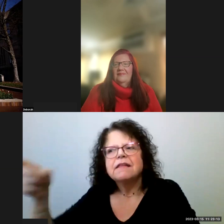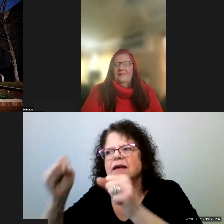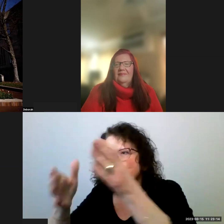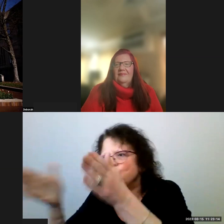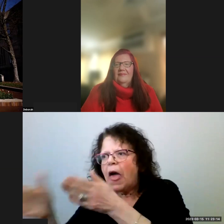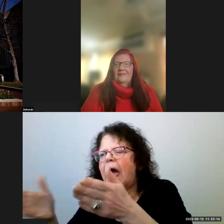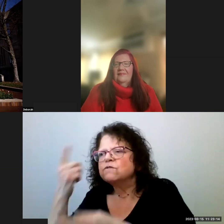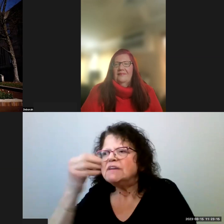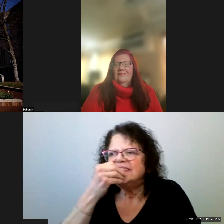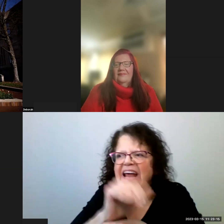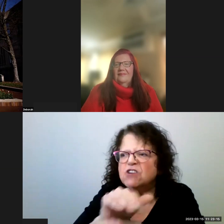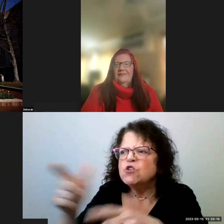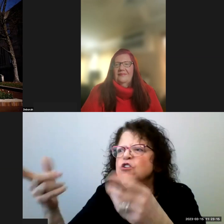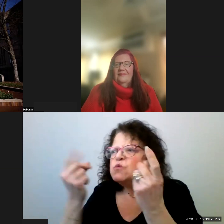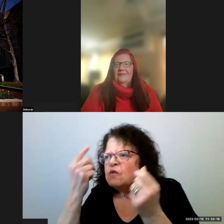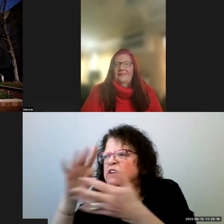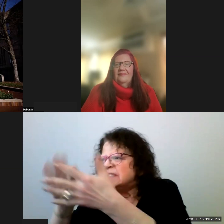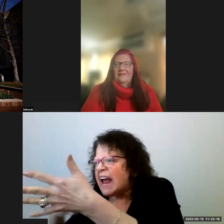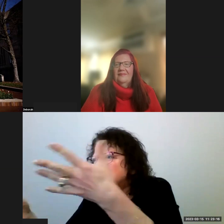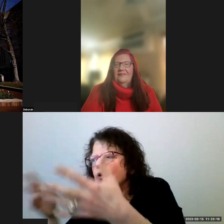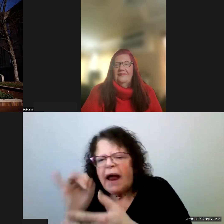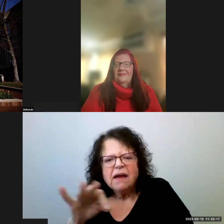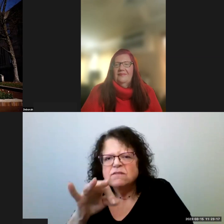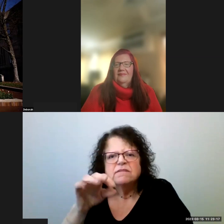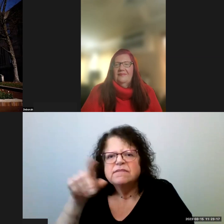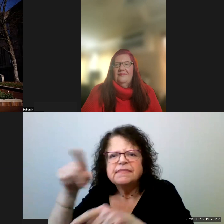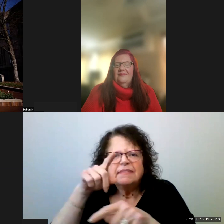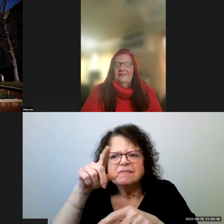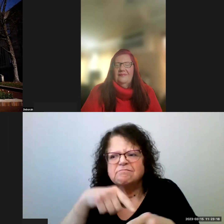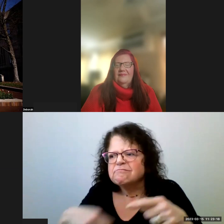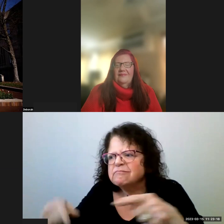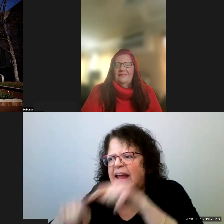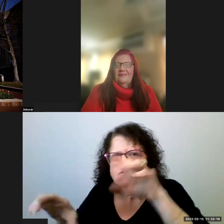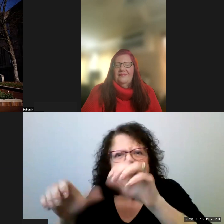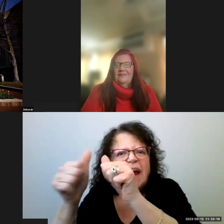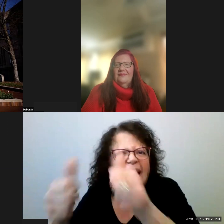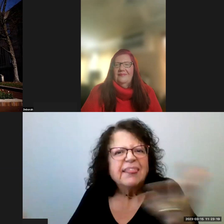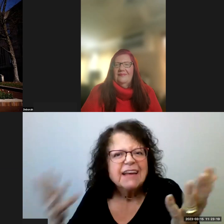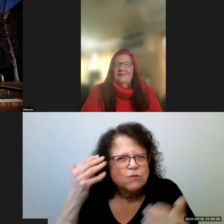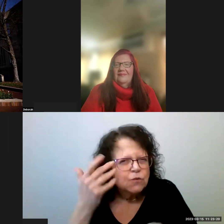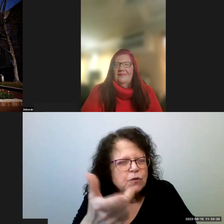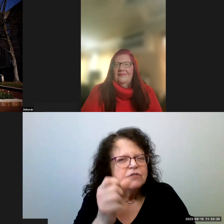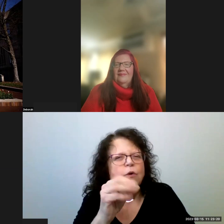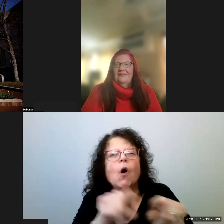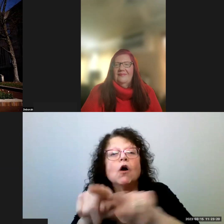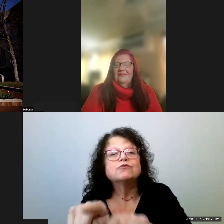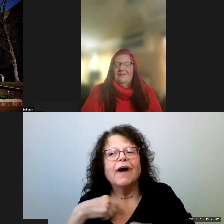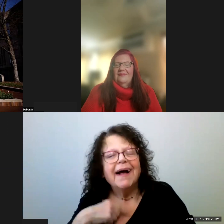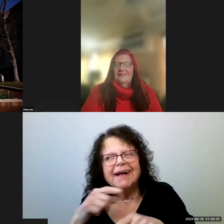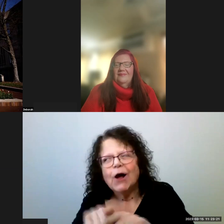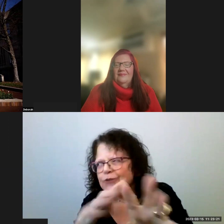couldn't do anything. Also, I forgot to tell you. I sent out gift cards to students so